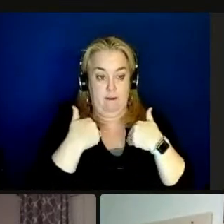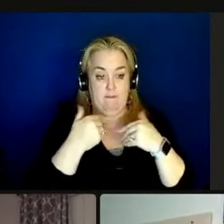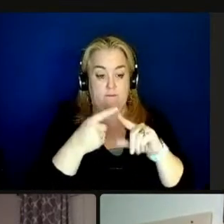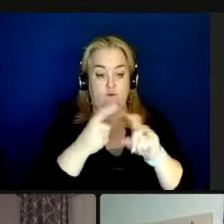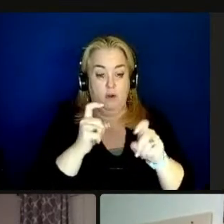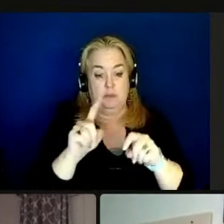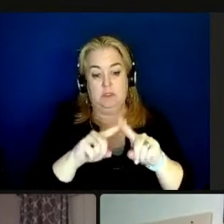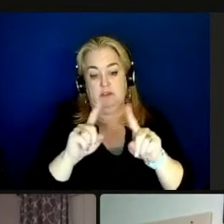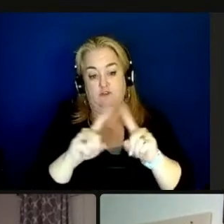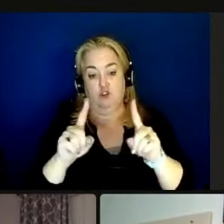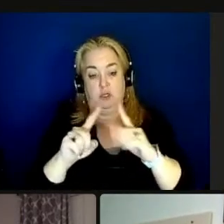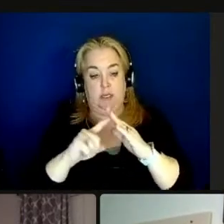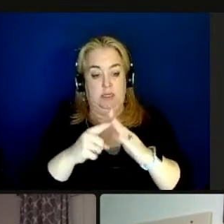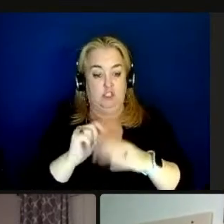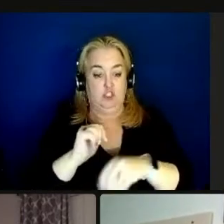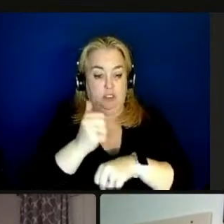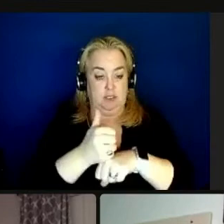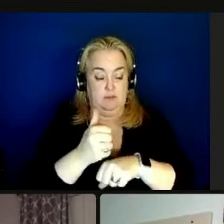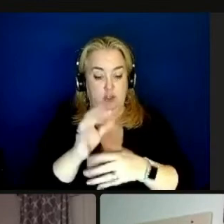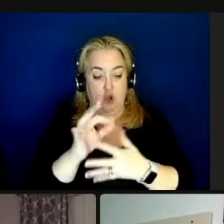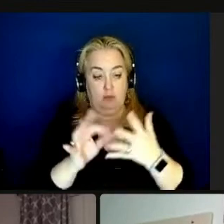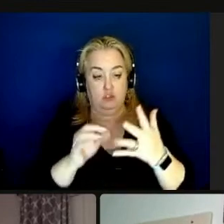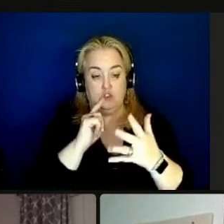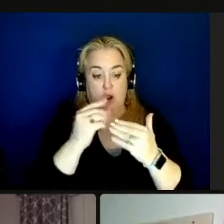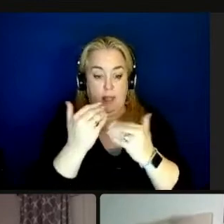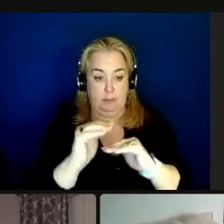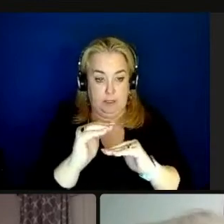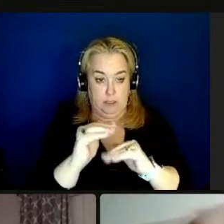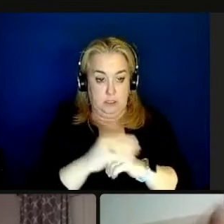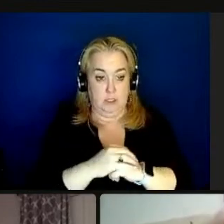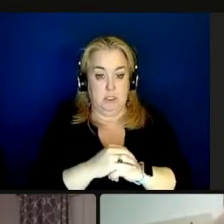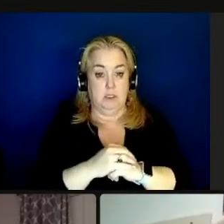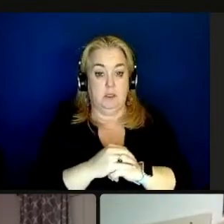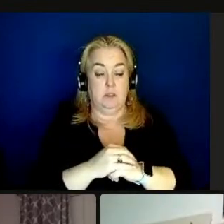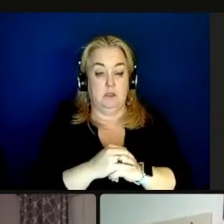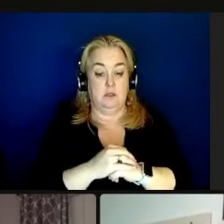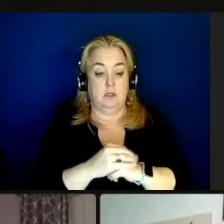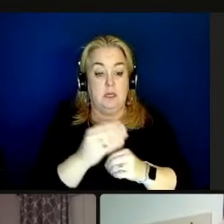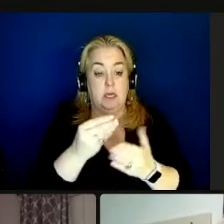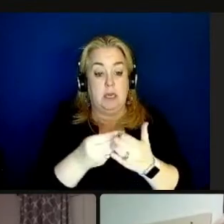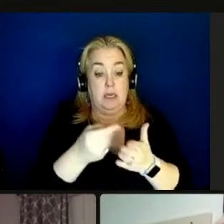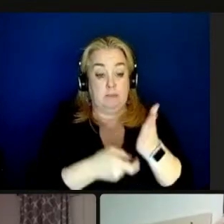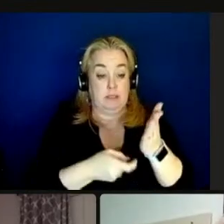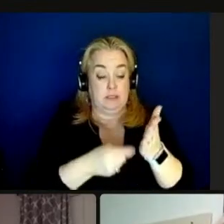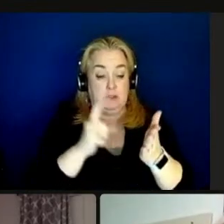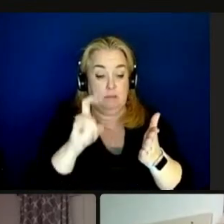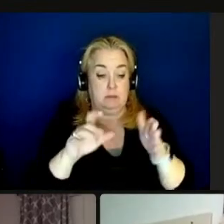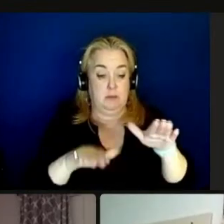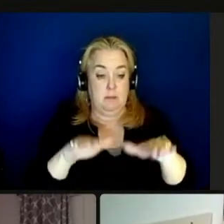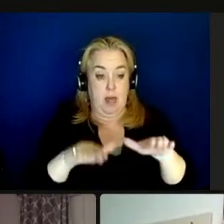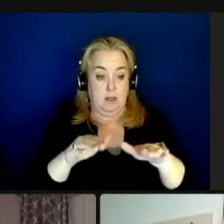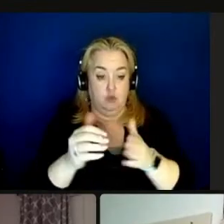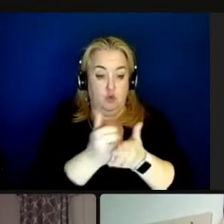SO FIRST UP, NONE OF THIS I EASY WITH TIMITS THAT HAVE